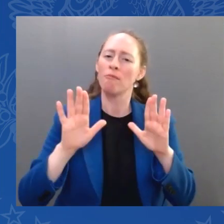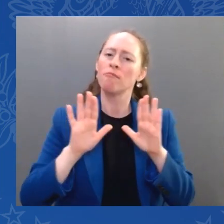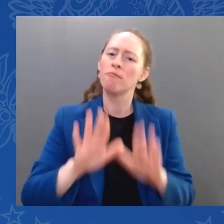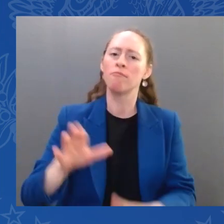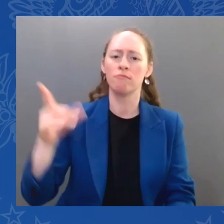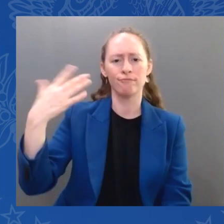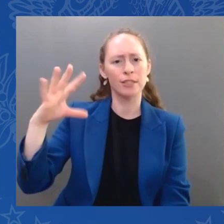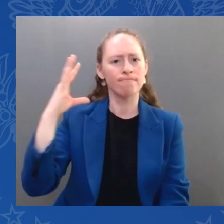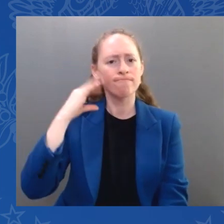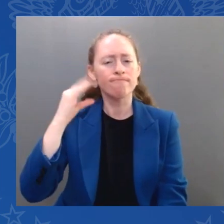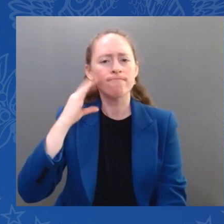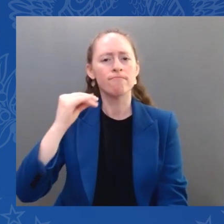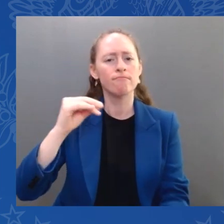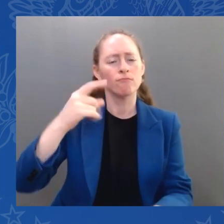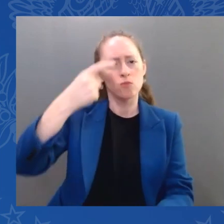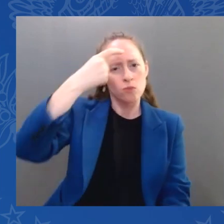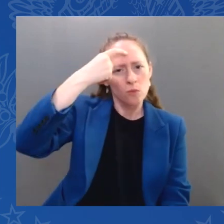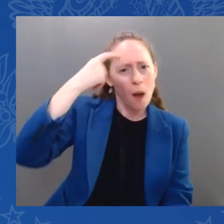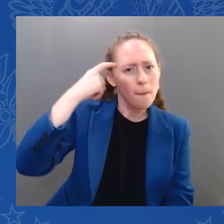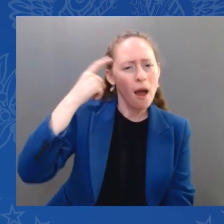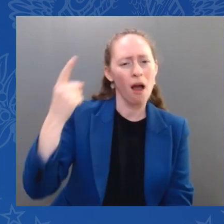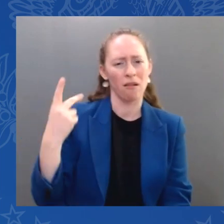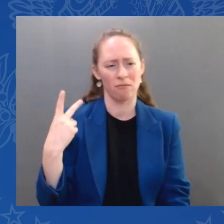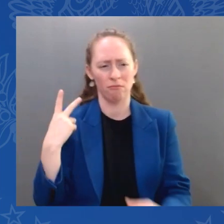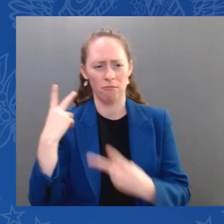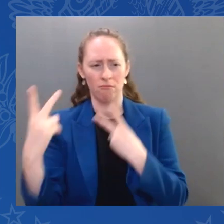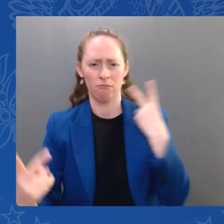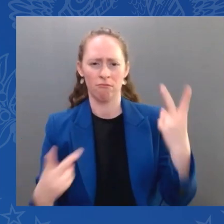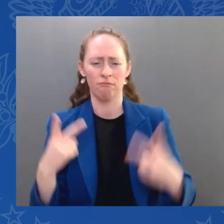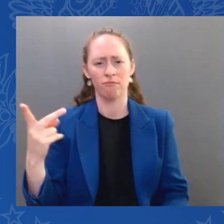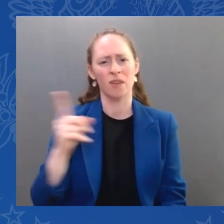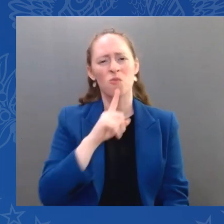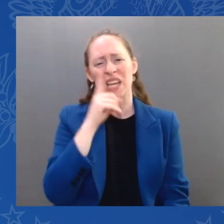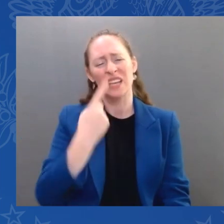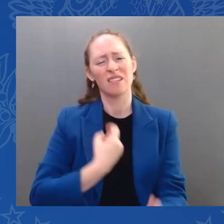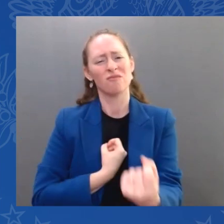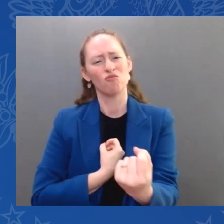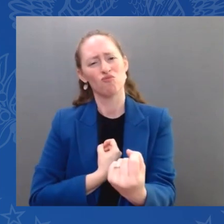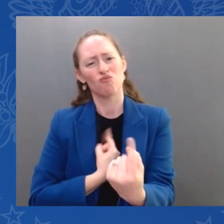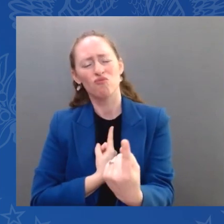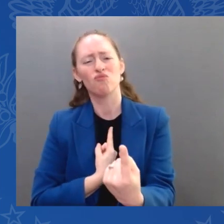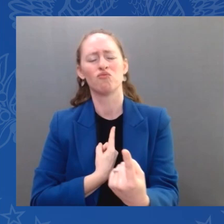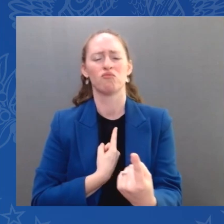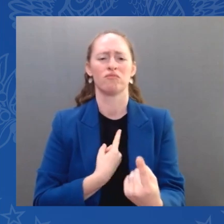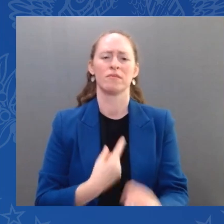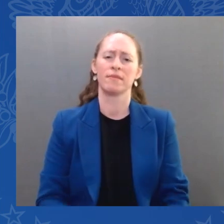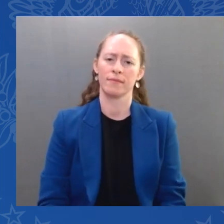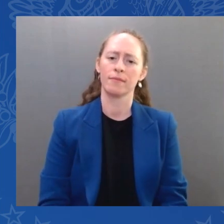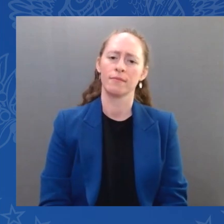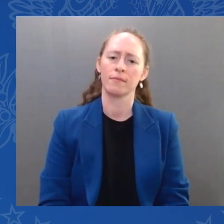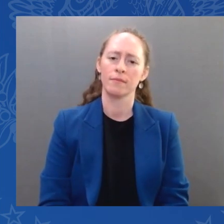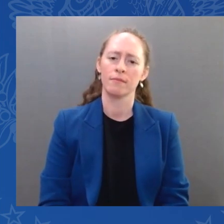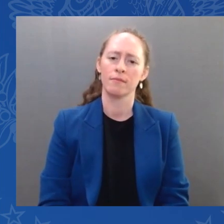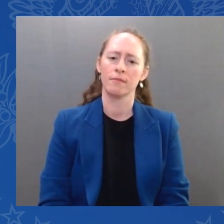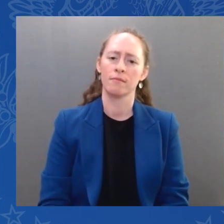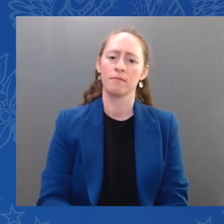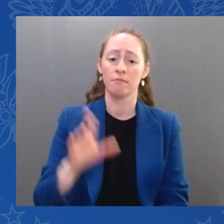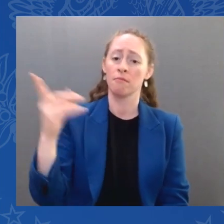And I'm not just saying that to be saying because in the midst of our pain, he and the first lady showed up